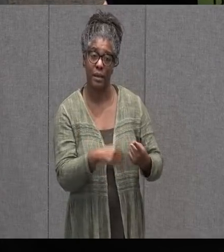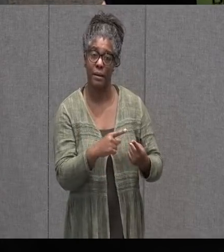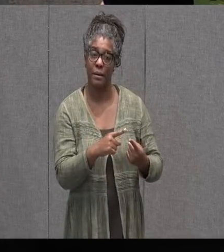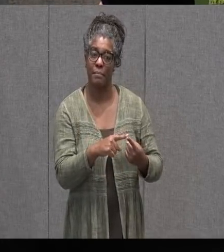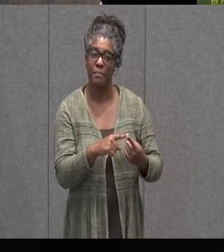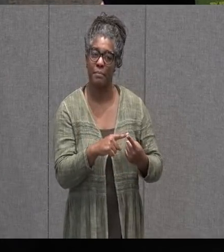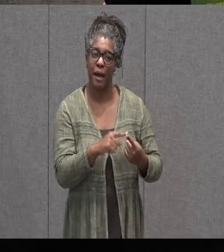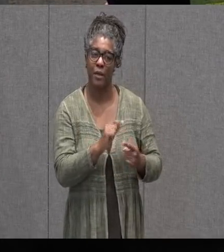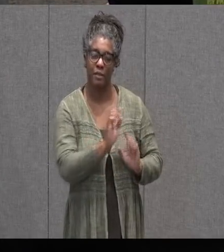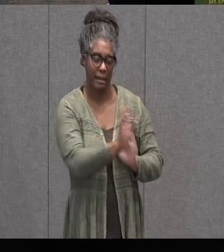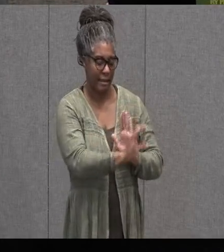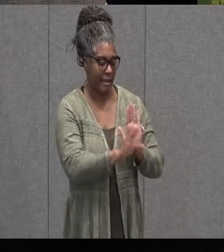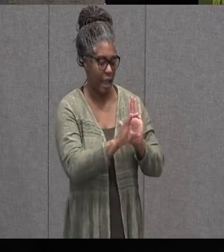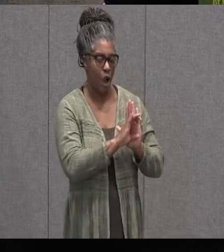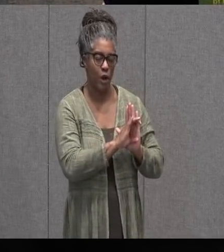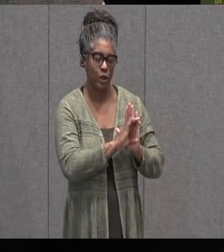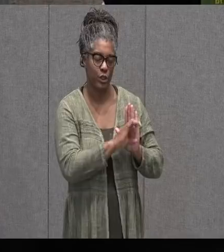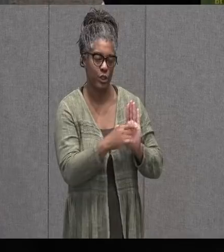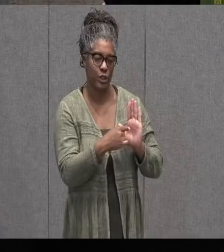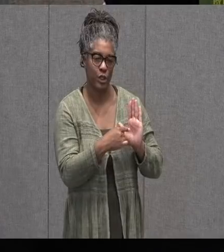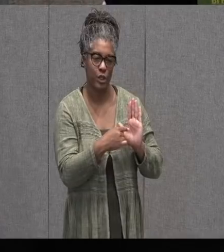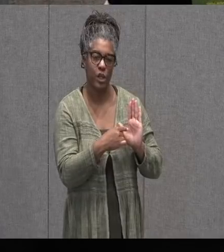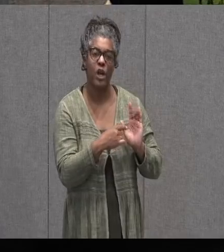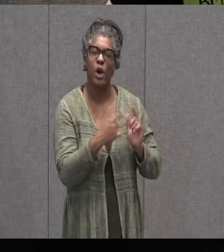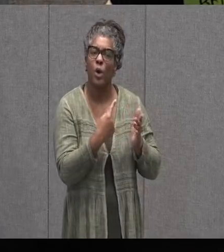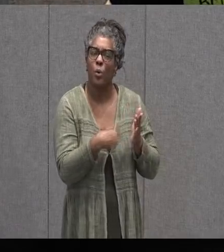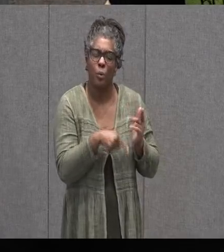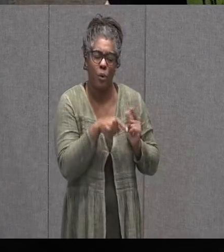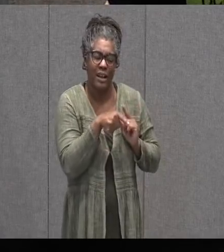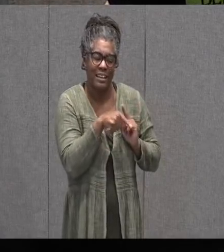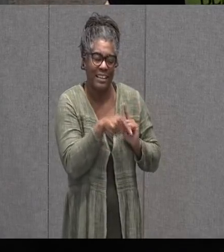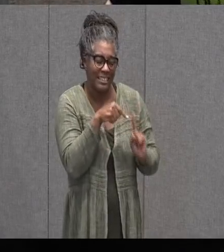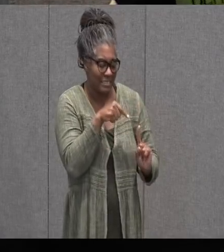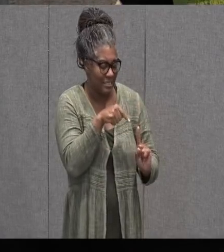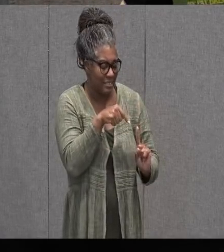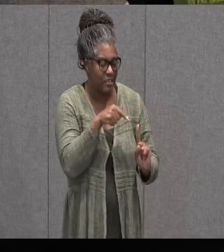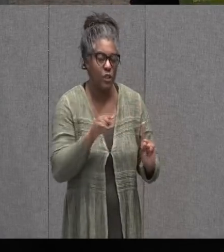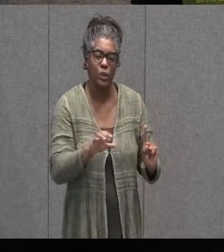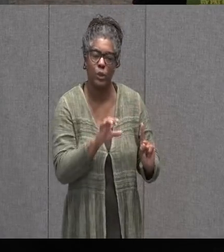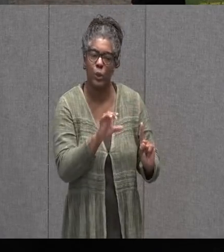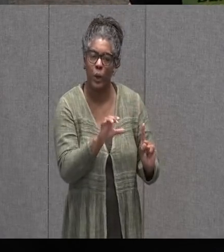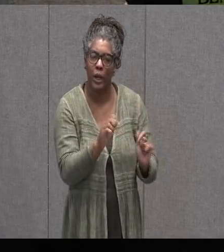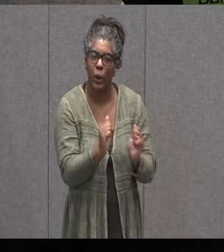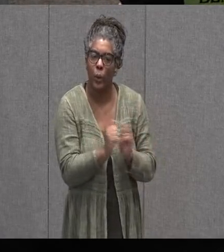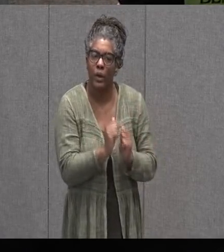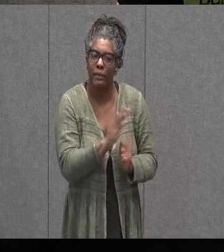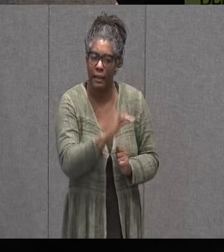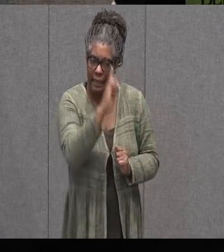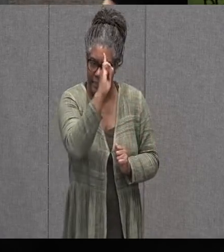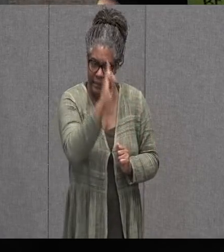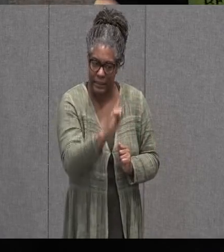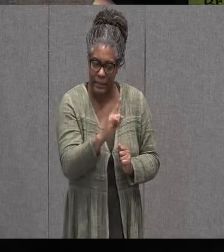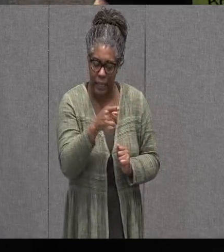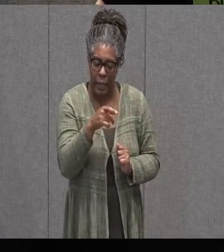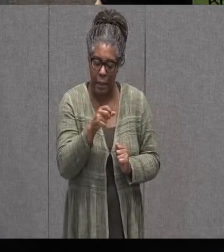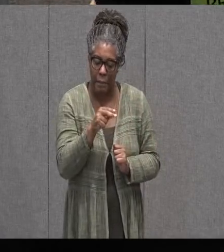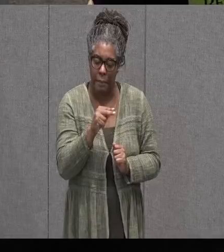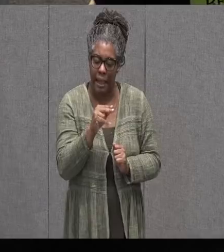and what he was doing in the story with his pennies. As I was reading, I could've stopped